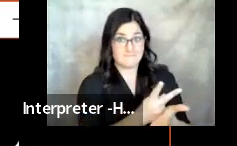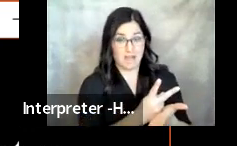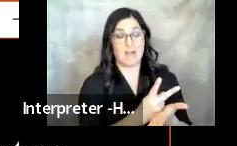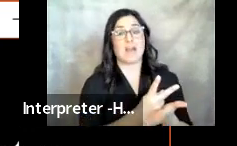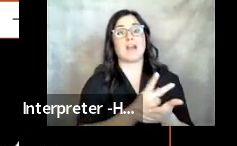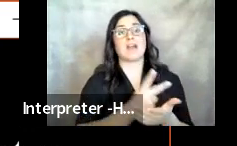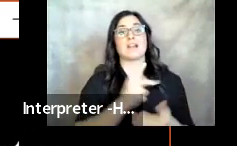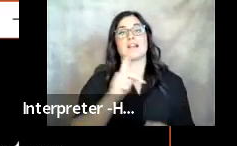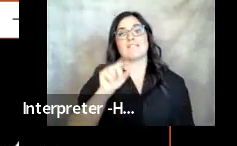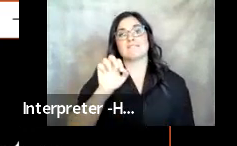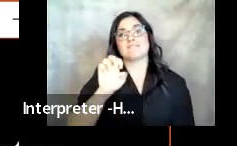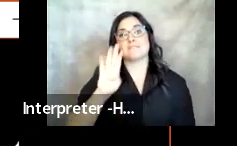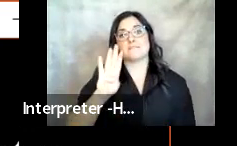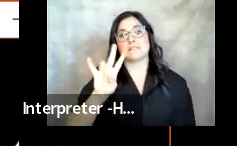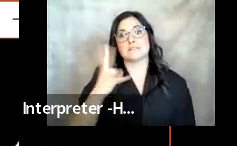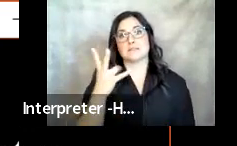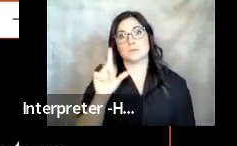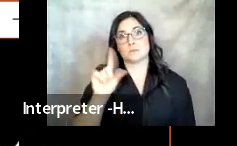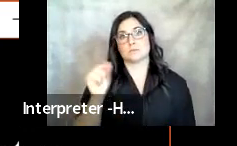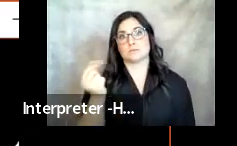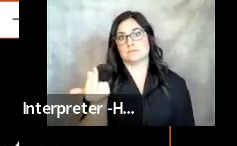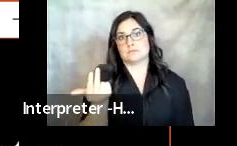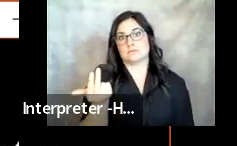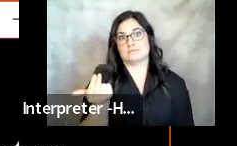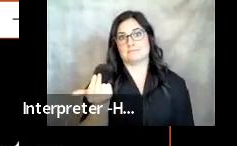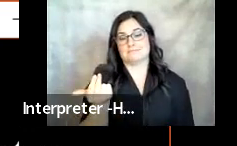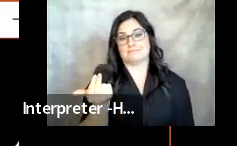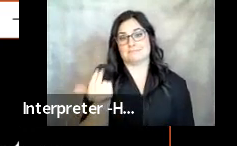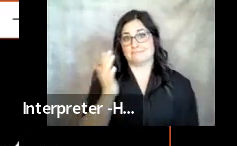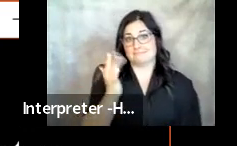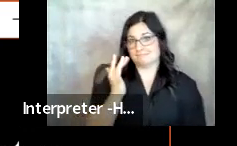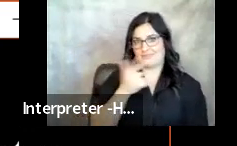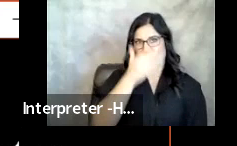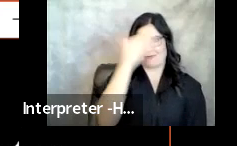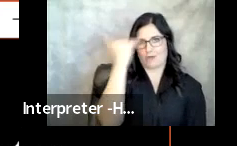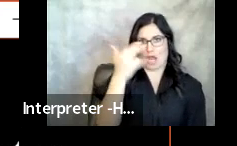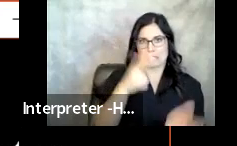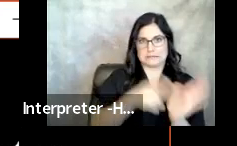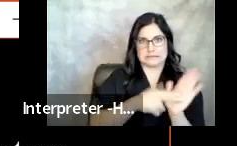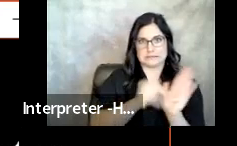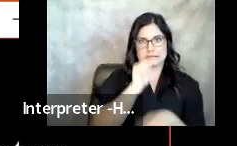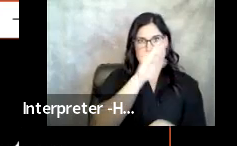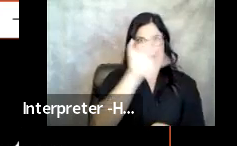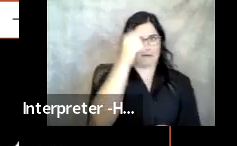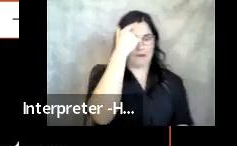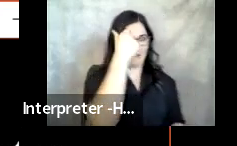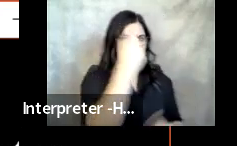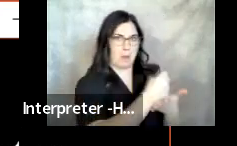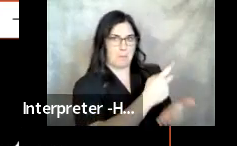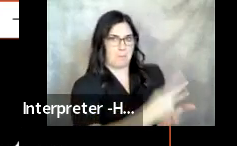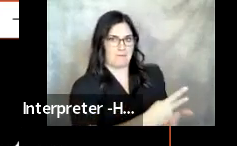seventh of 2013. Because they had forgot. To send it up to the federal government. To register it.